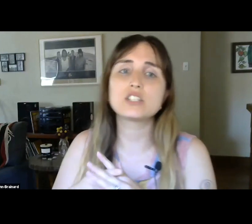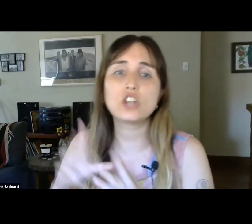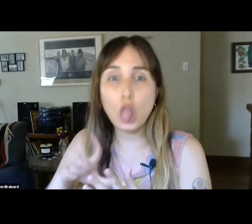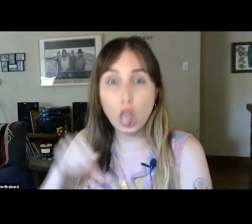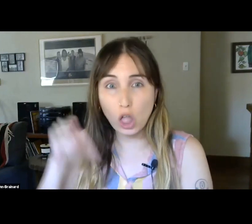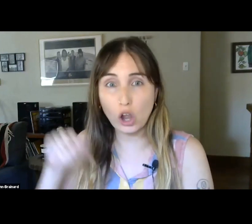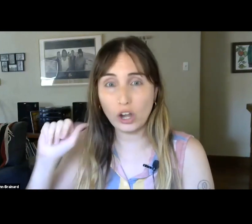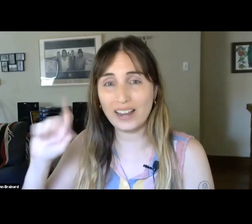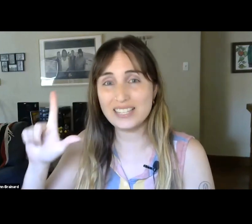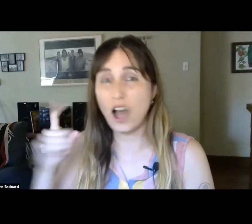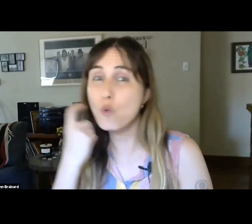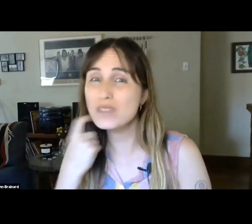My family is all hearing.